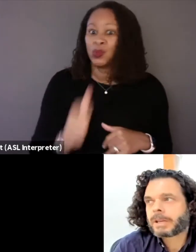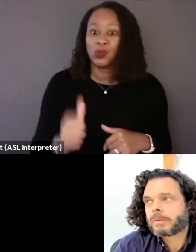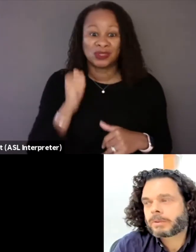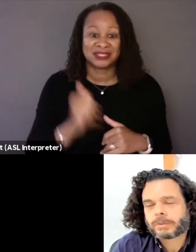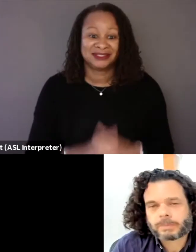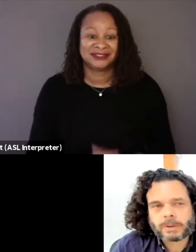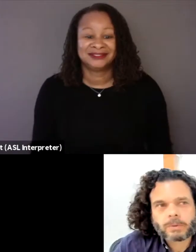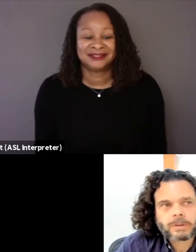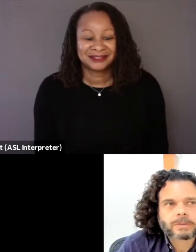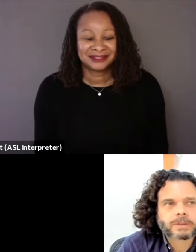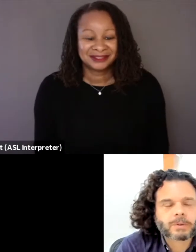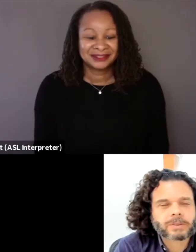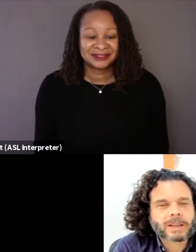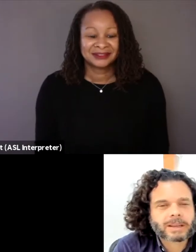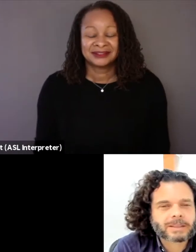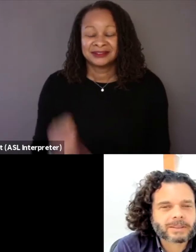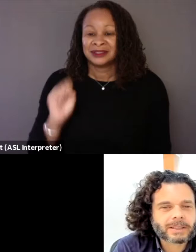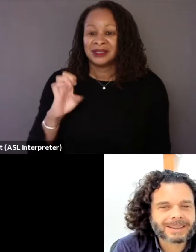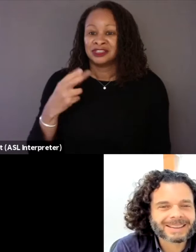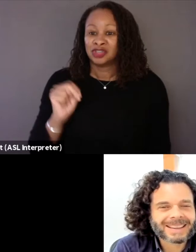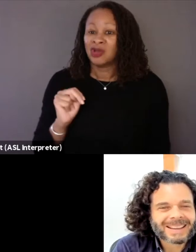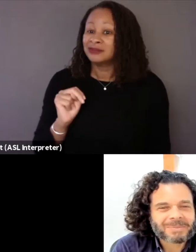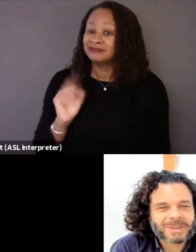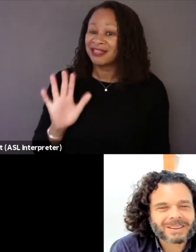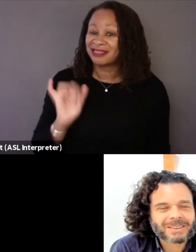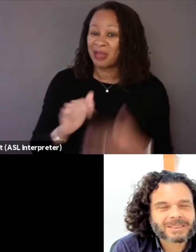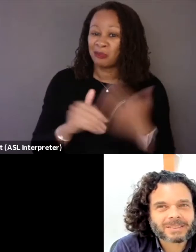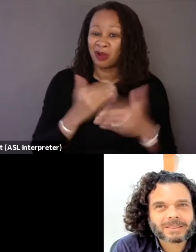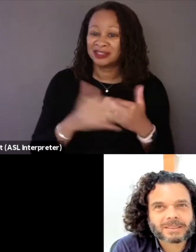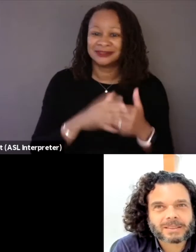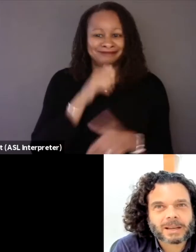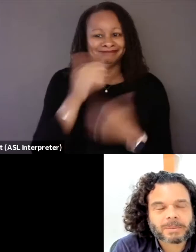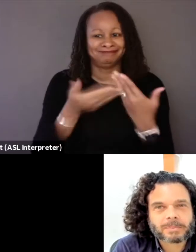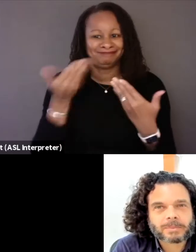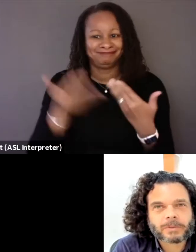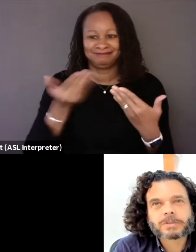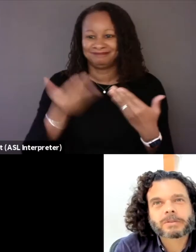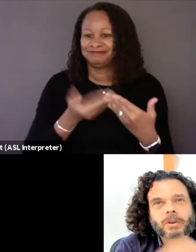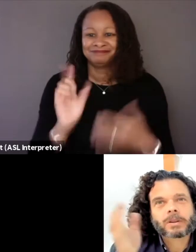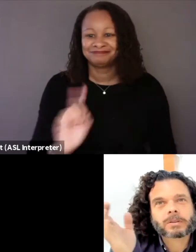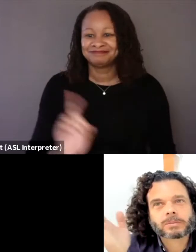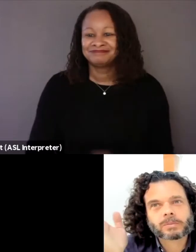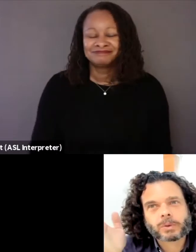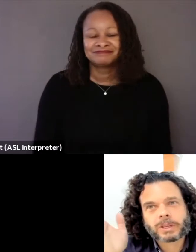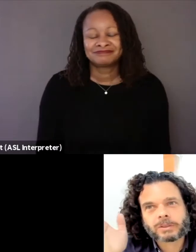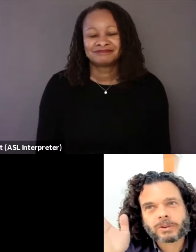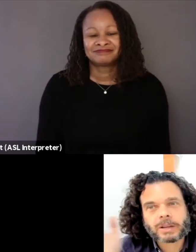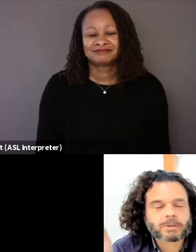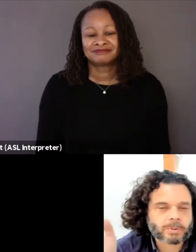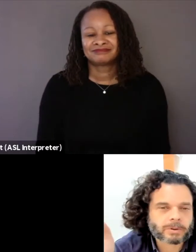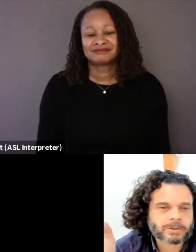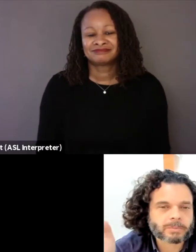I think, I mean, it was, it was, it was not easy. Because first of all, we tried to approach them